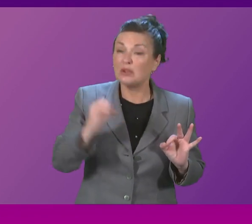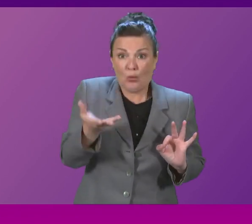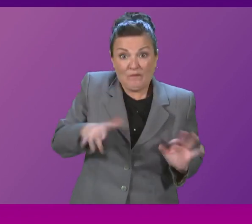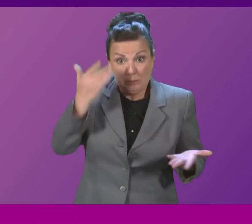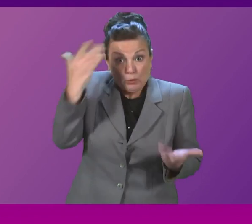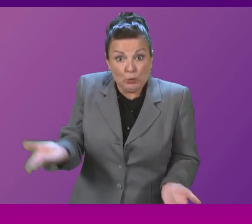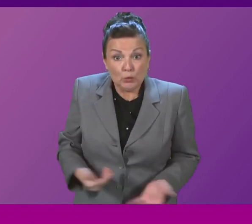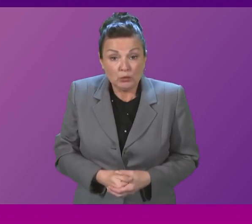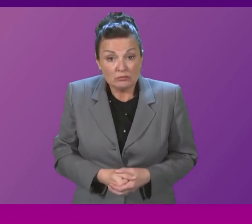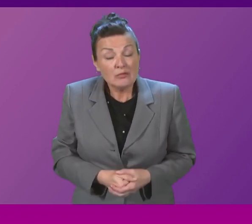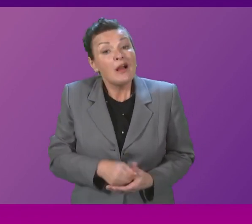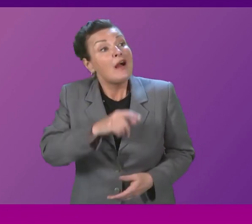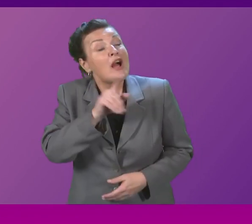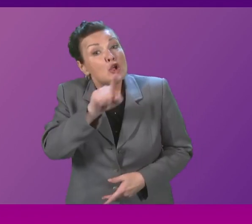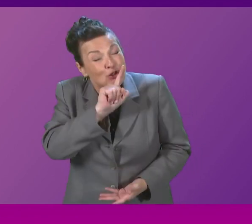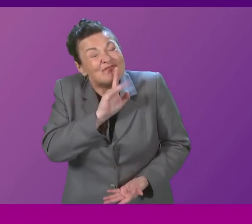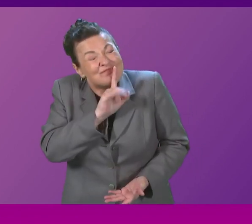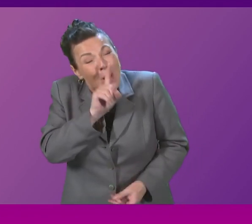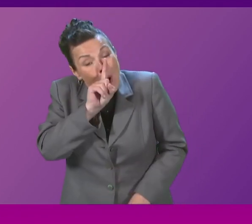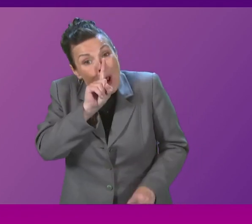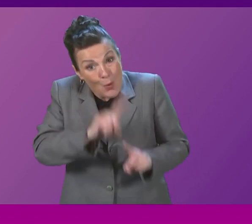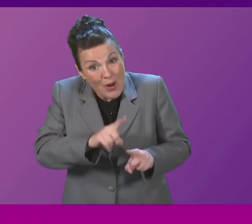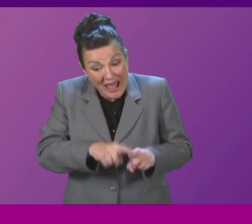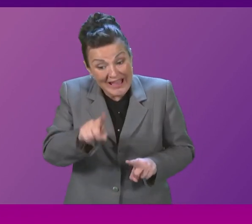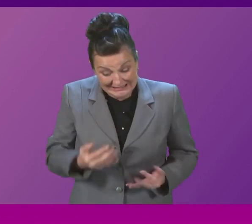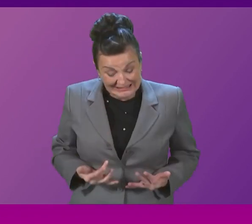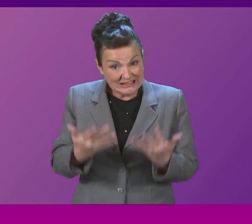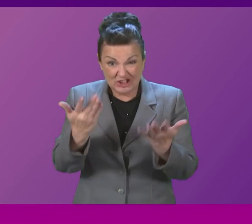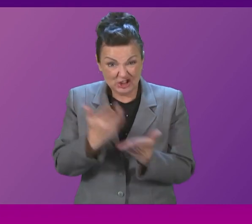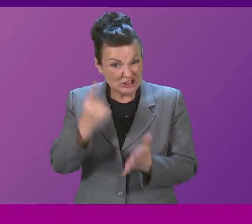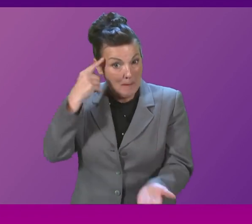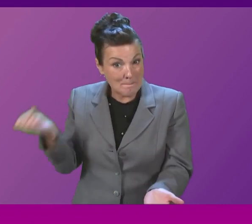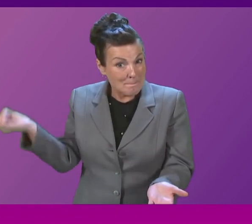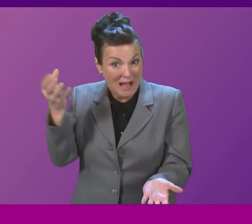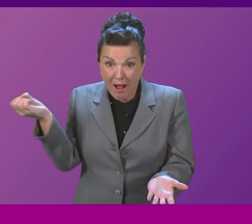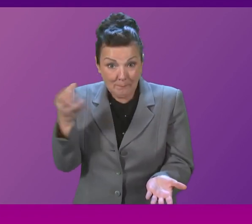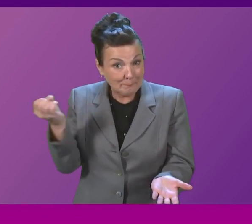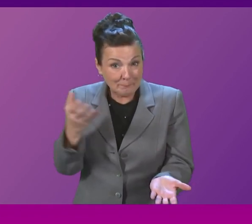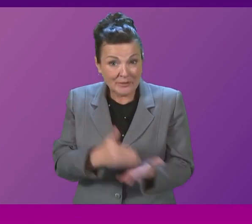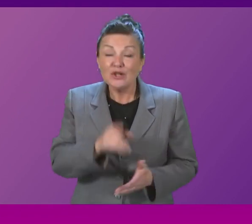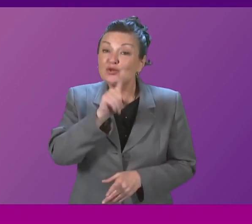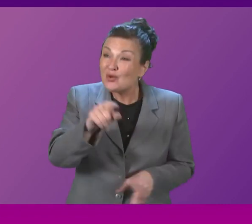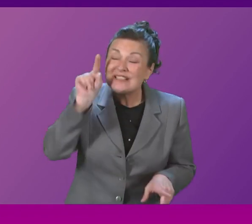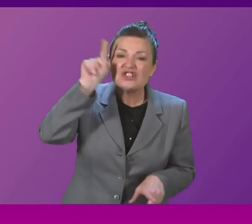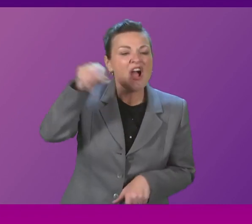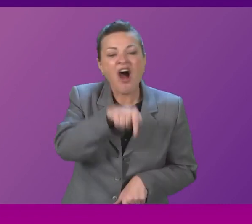In truth, the statistic has always been make-believe, but to suggest that it is outdated would sound